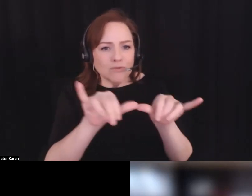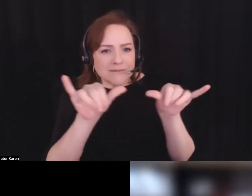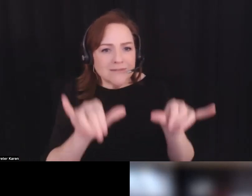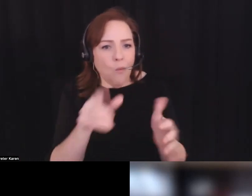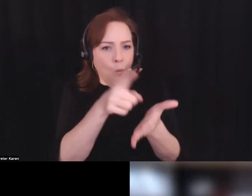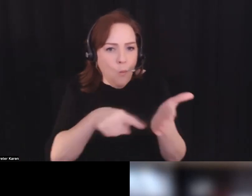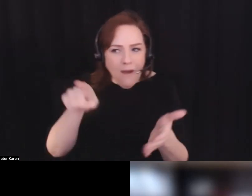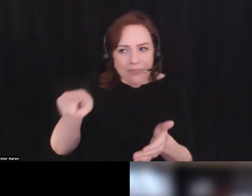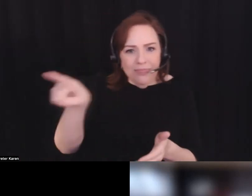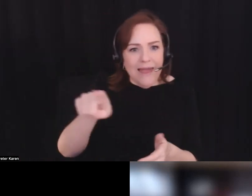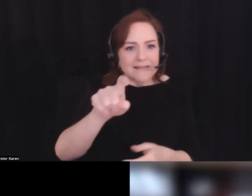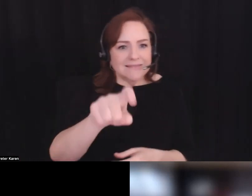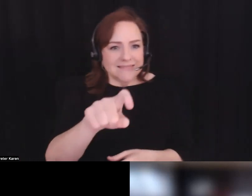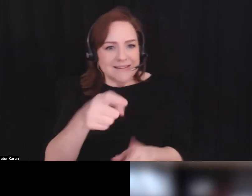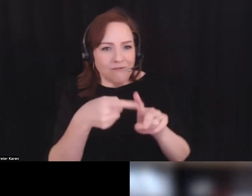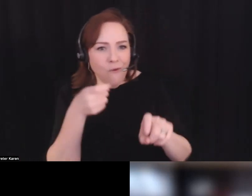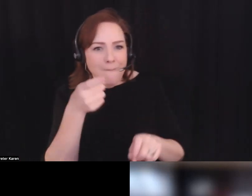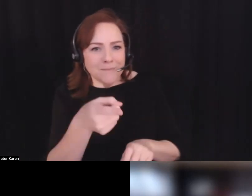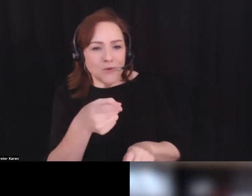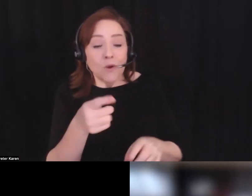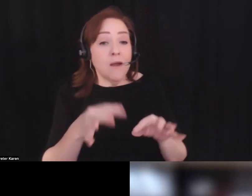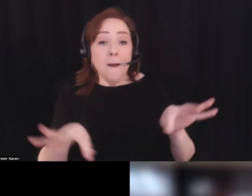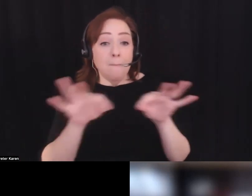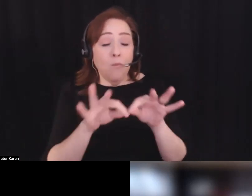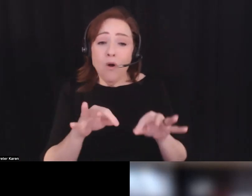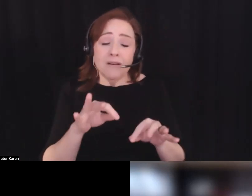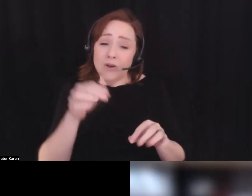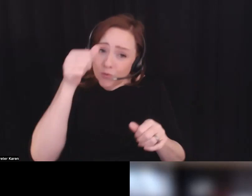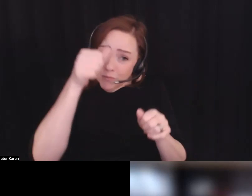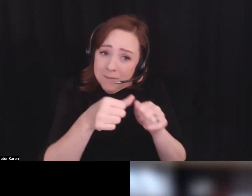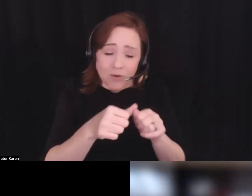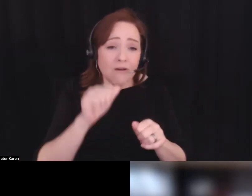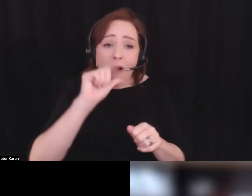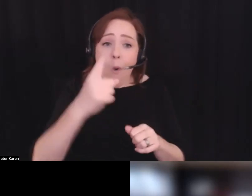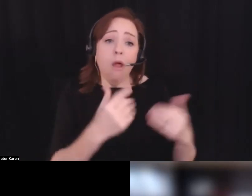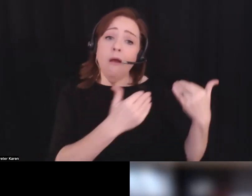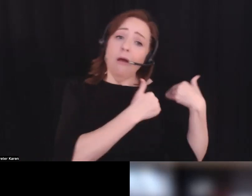important for to realize that it's not only on the deaf individual to explain this what their